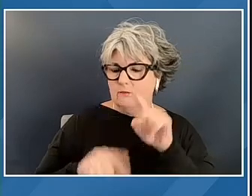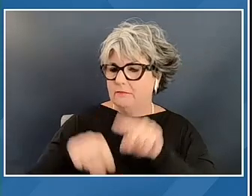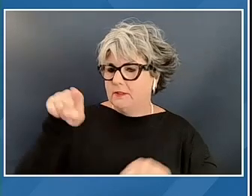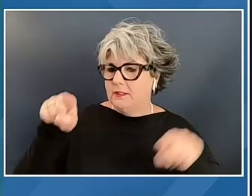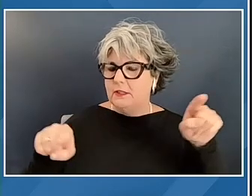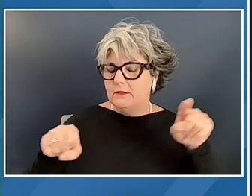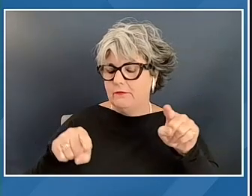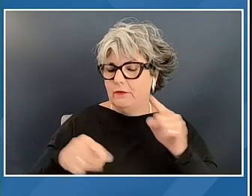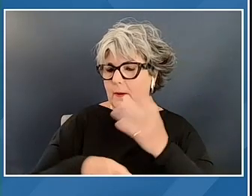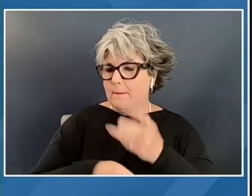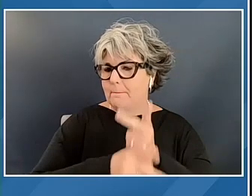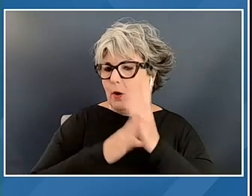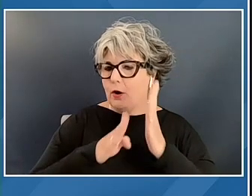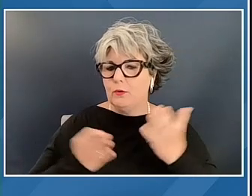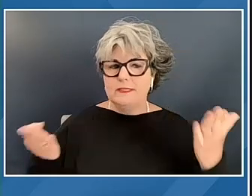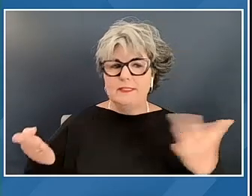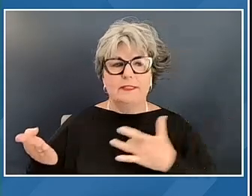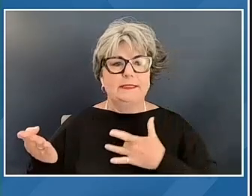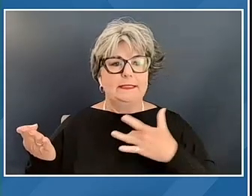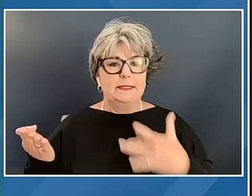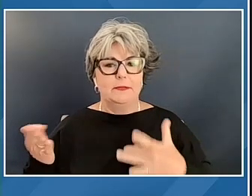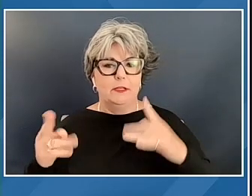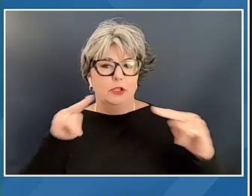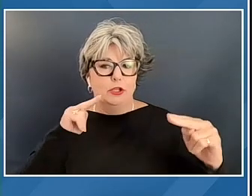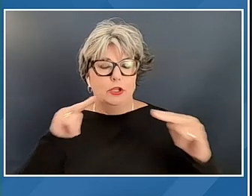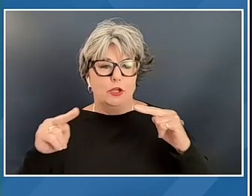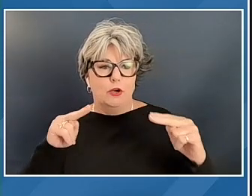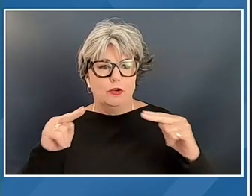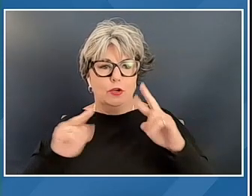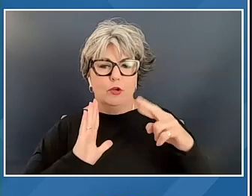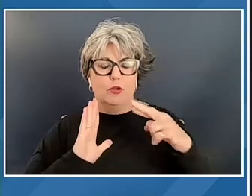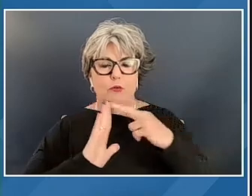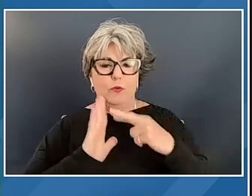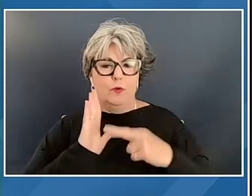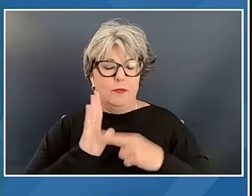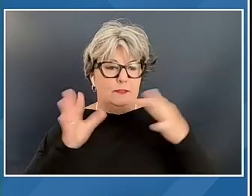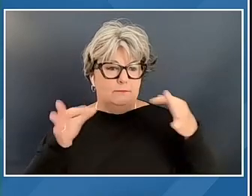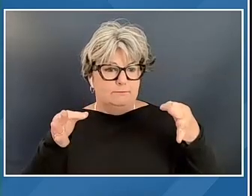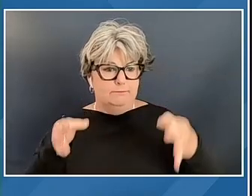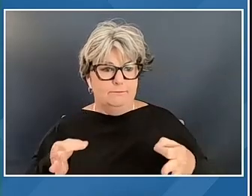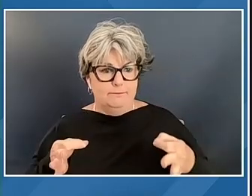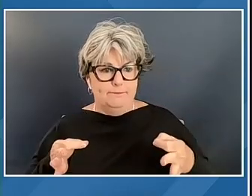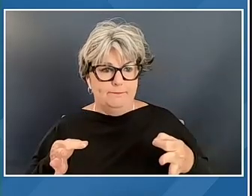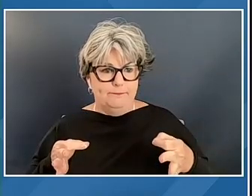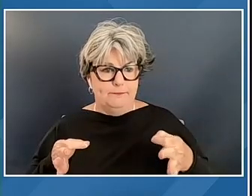Typically, our negotiated rulemaking committee members consist of roughly 12 to